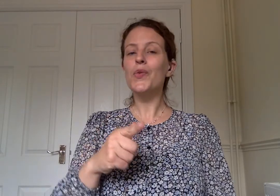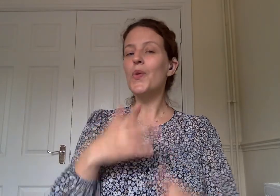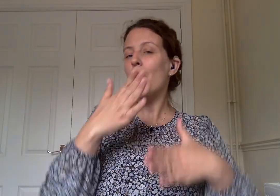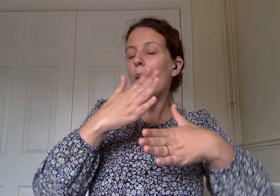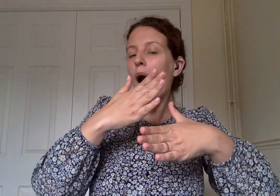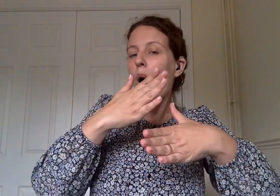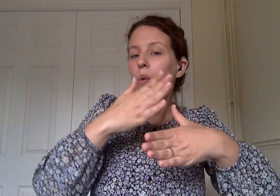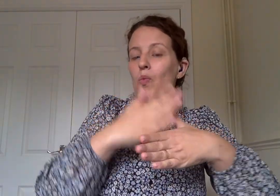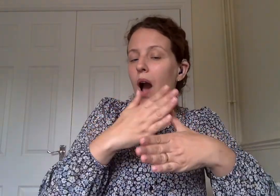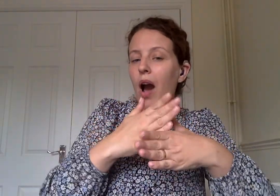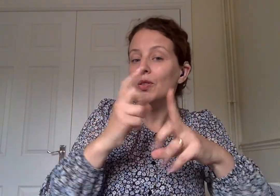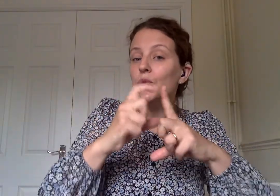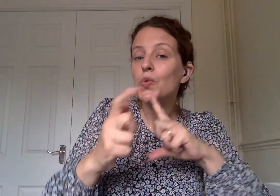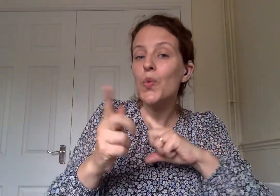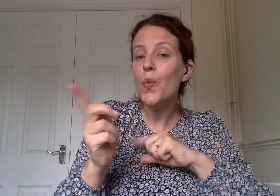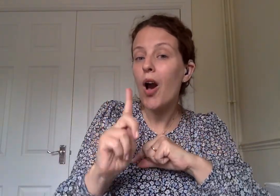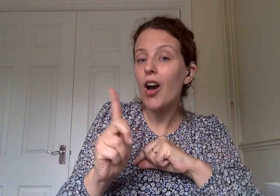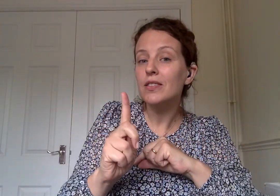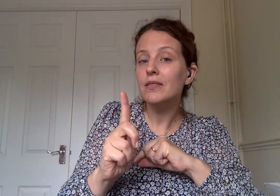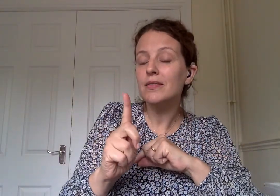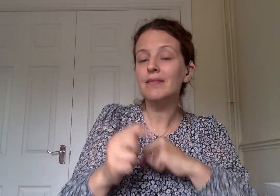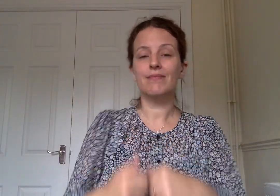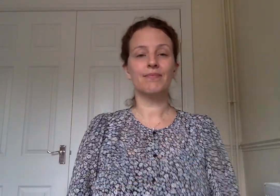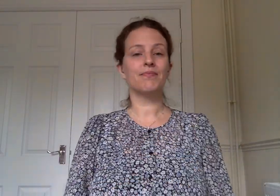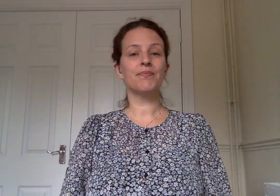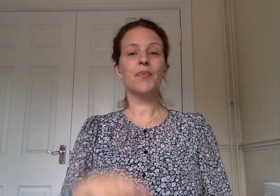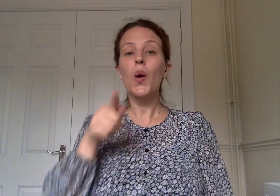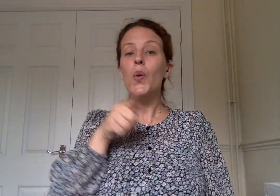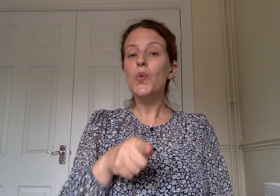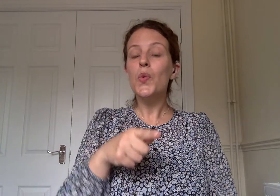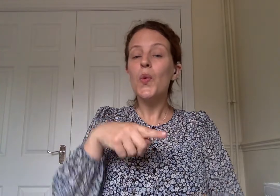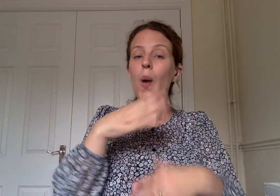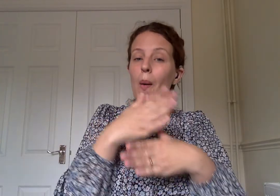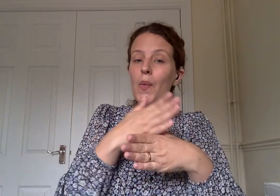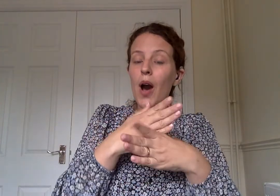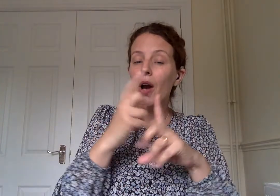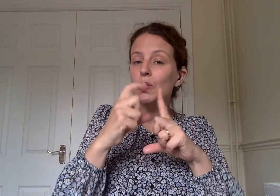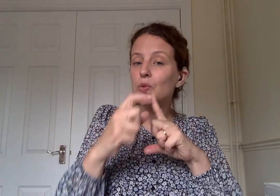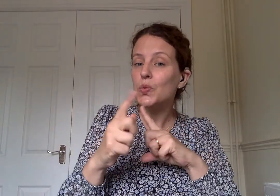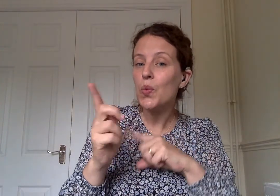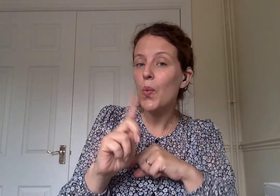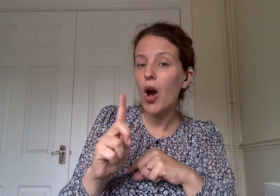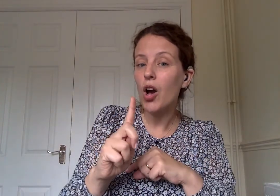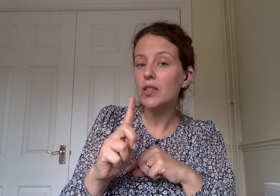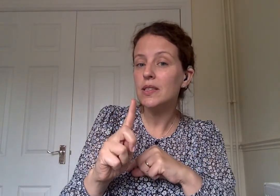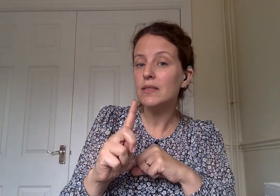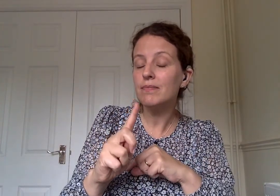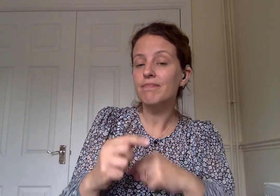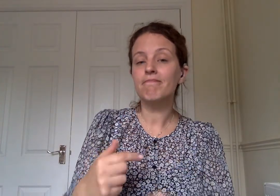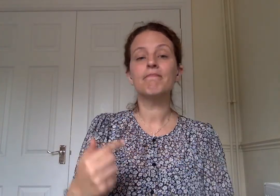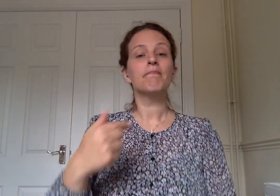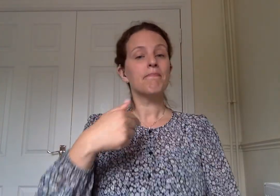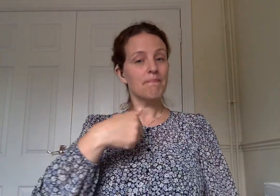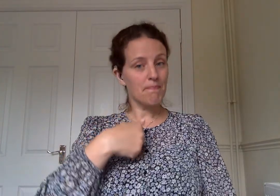You work do what?